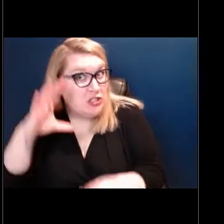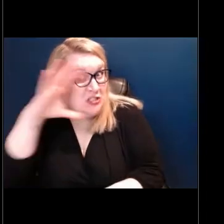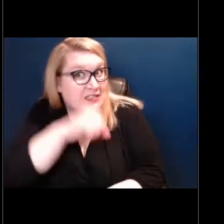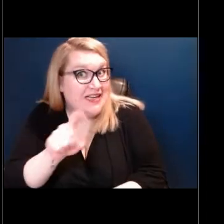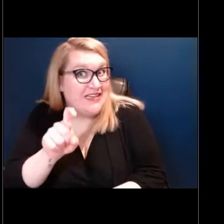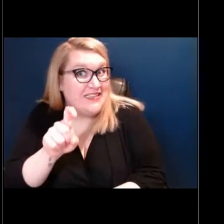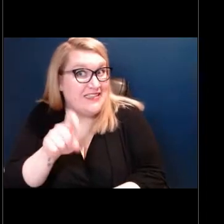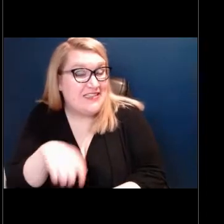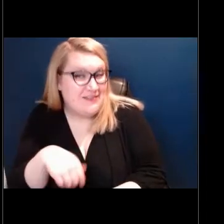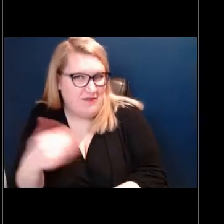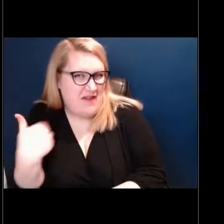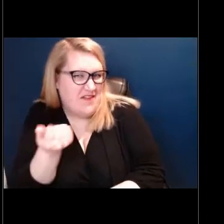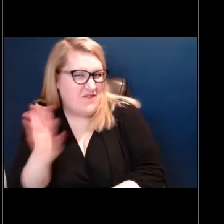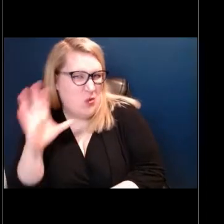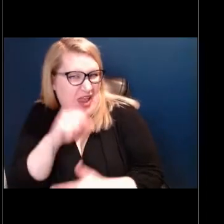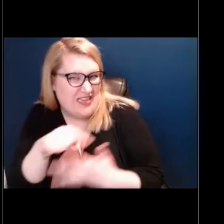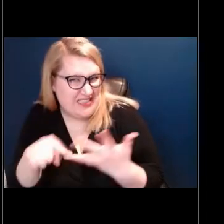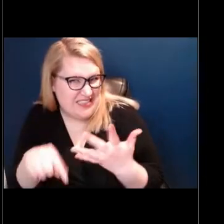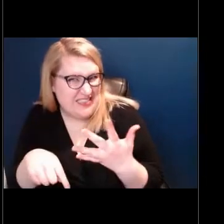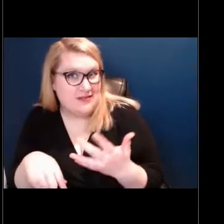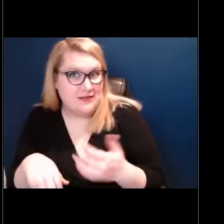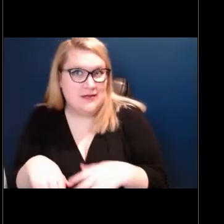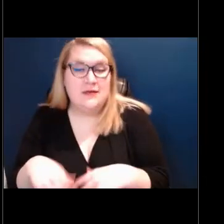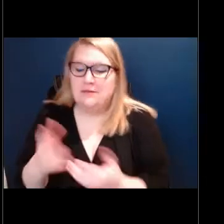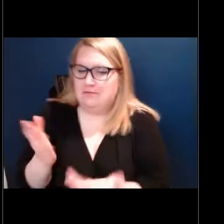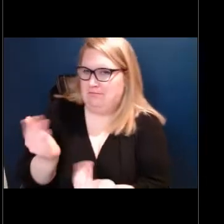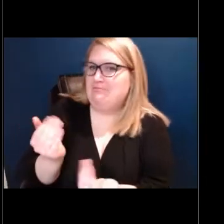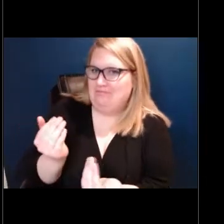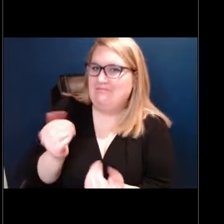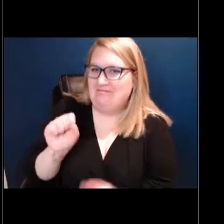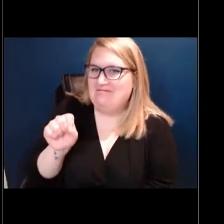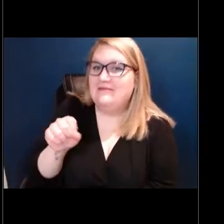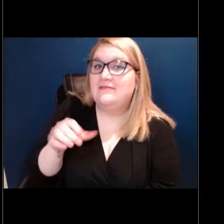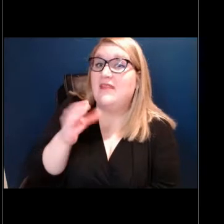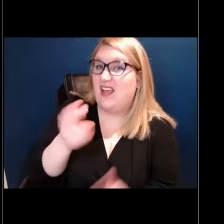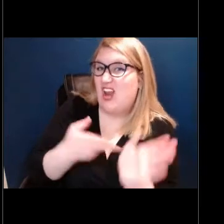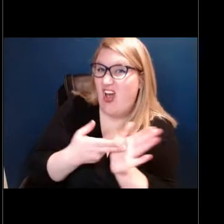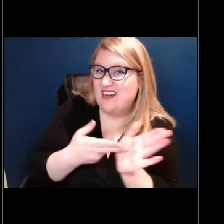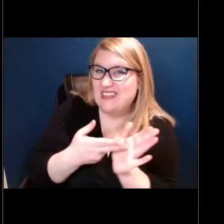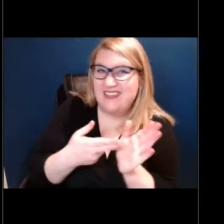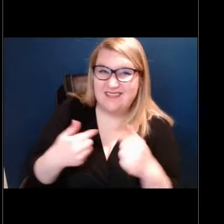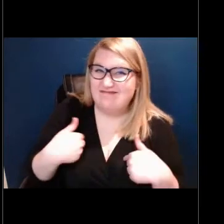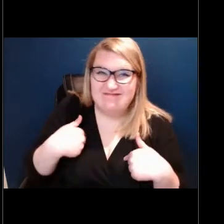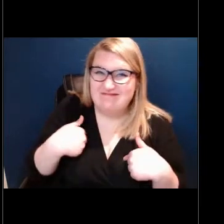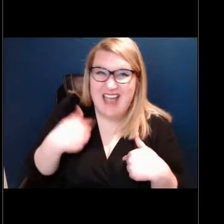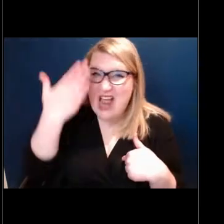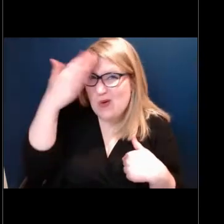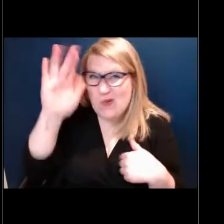I've got a couple, one person says- Let's hear and the truth of the matter is, I don't even think I know which hurricane it is.